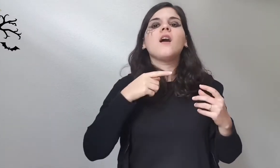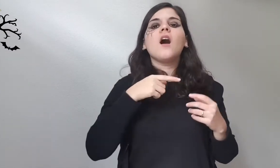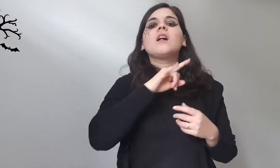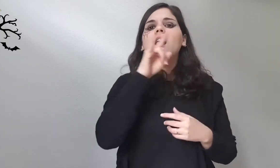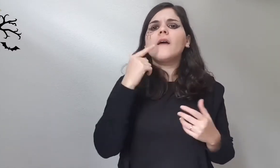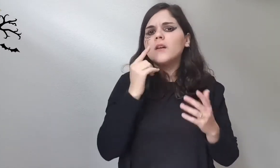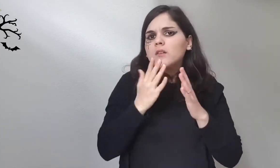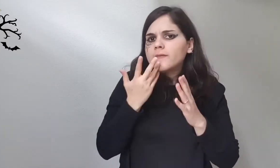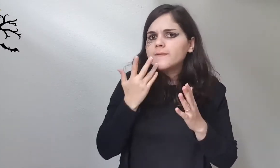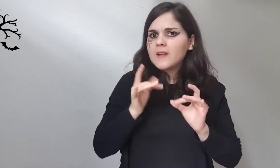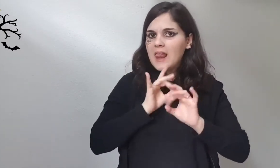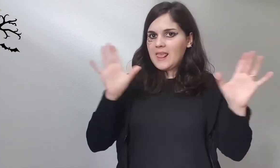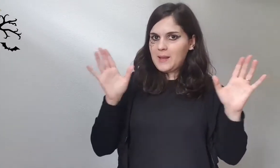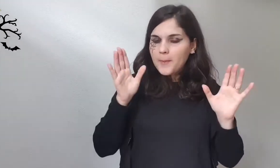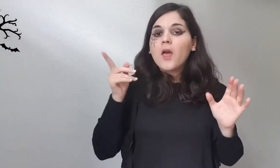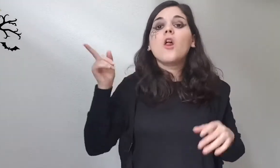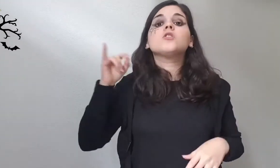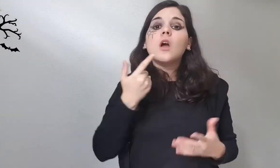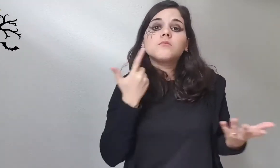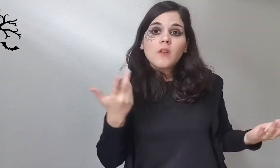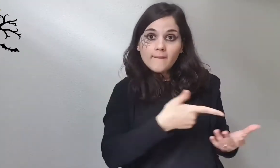The devil asked to be released